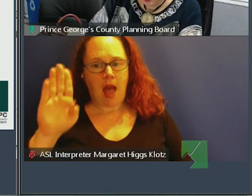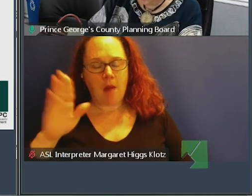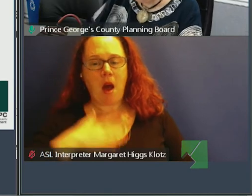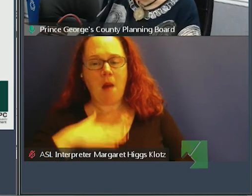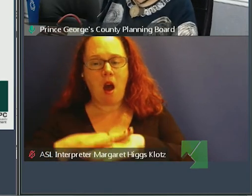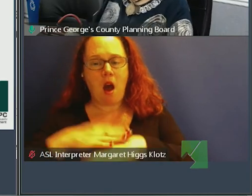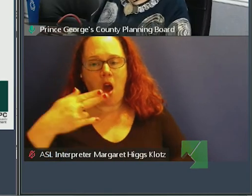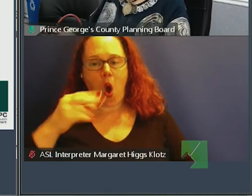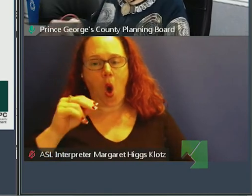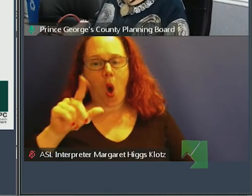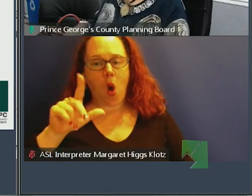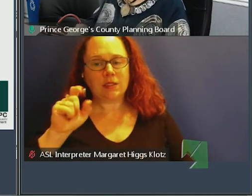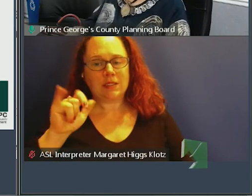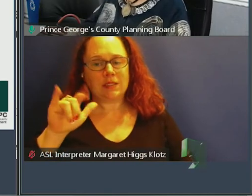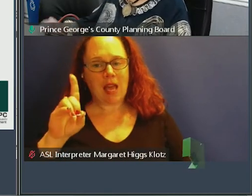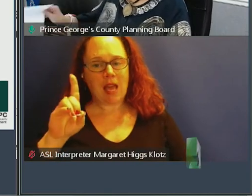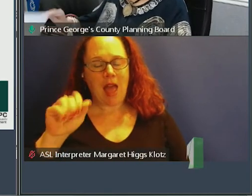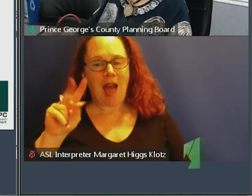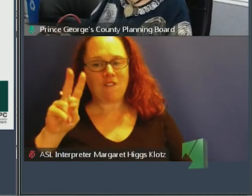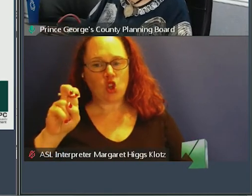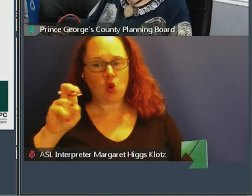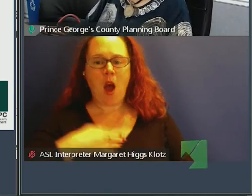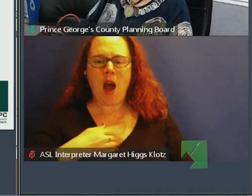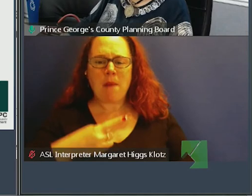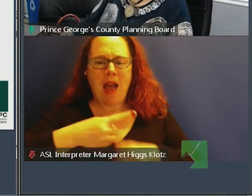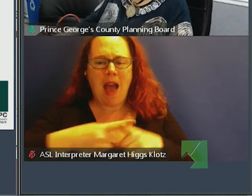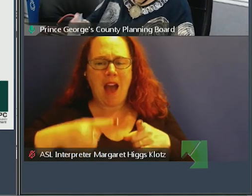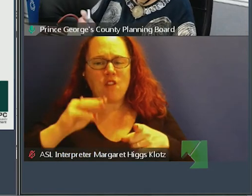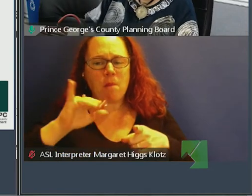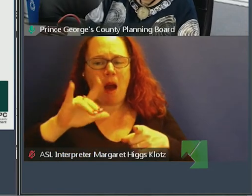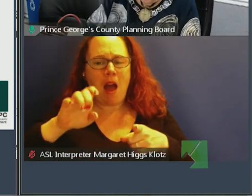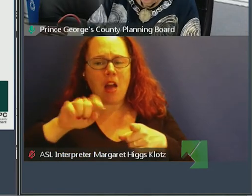half a mile away from the shelter. I did not receive any written notice of this expansion of